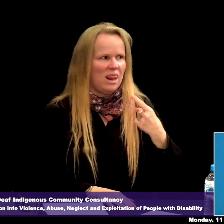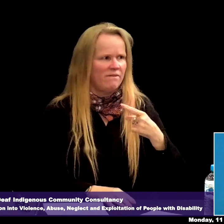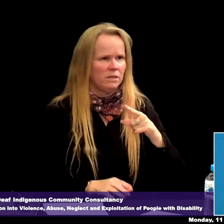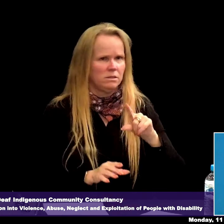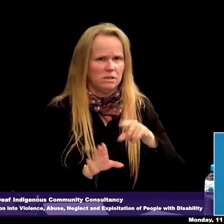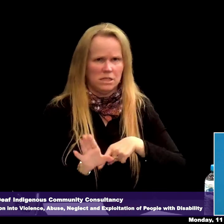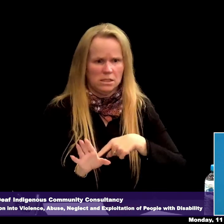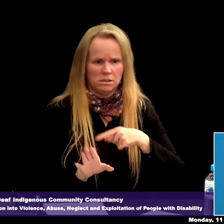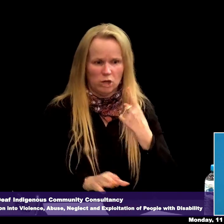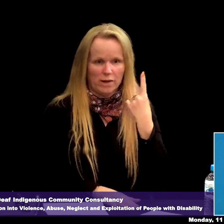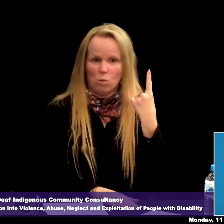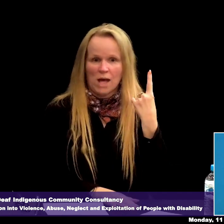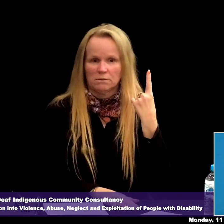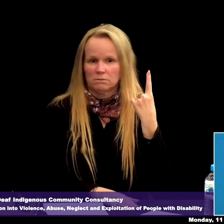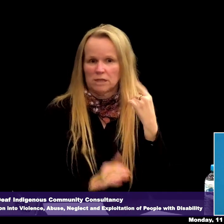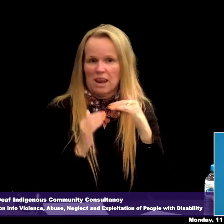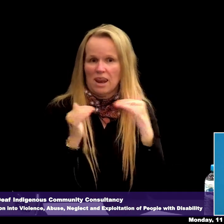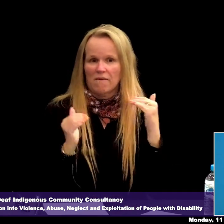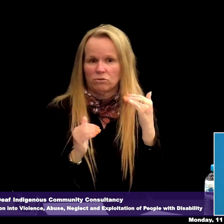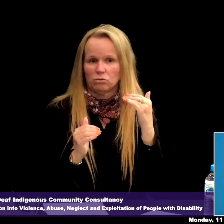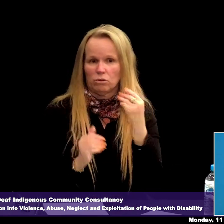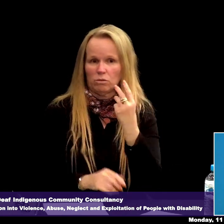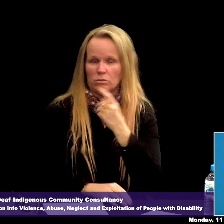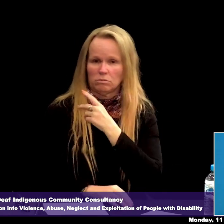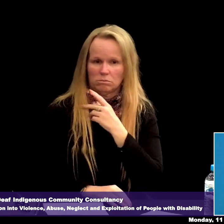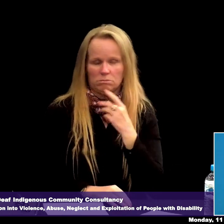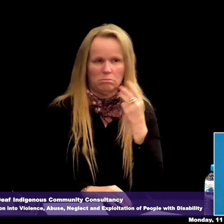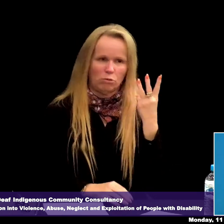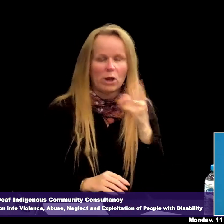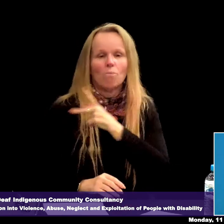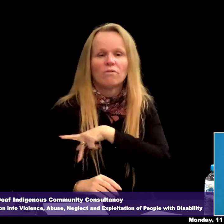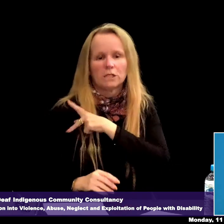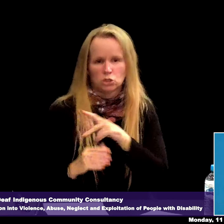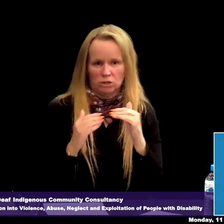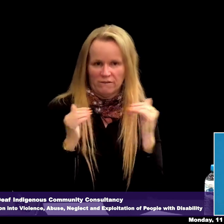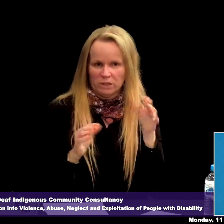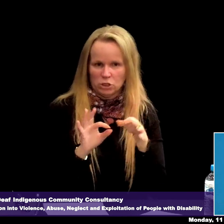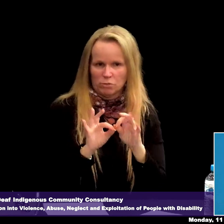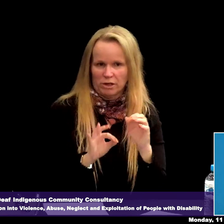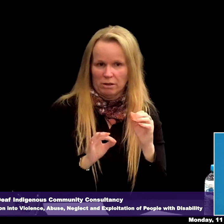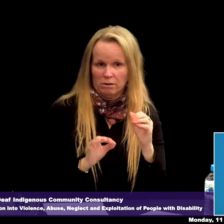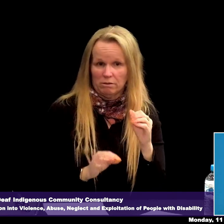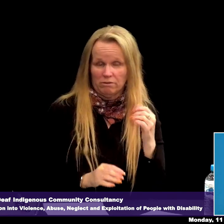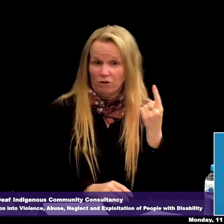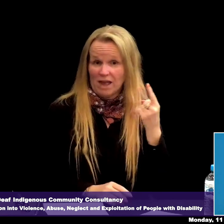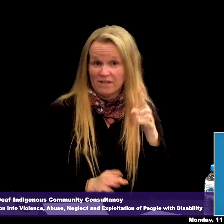I think for maybe 11 years or so - there's been only one professional-level certified